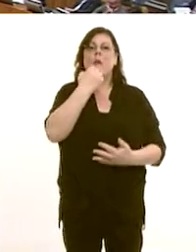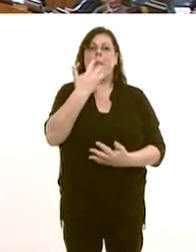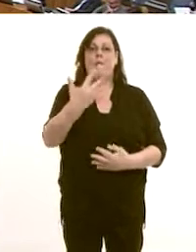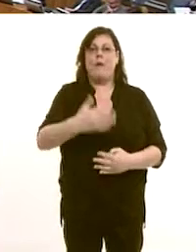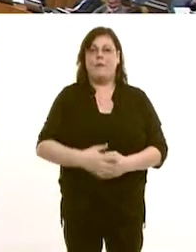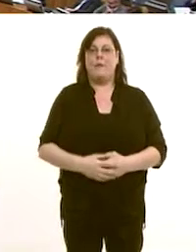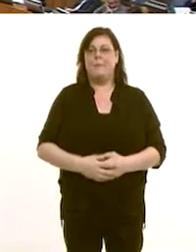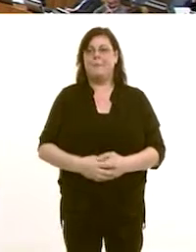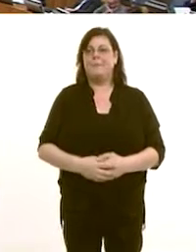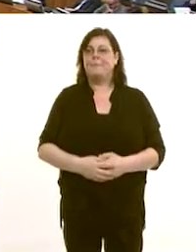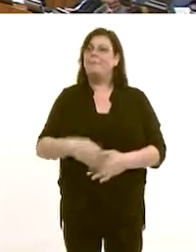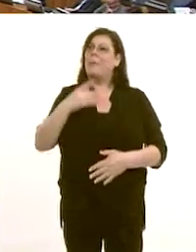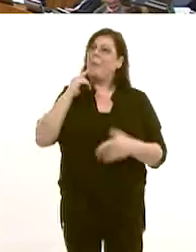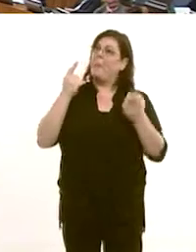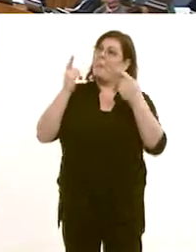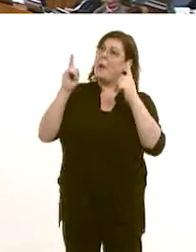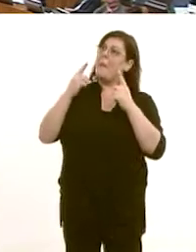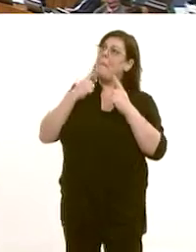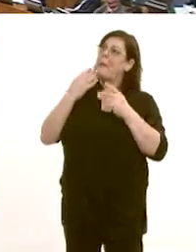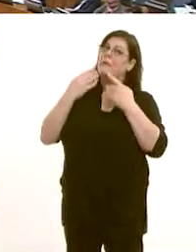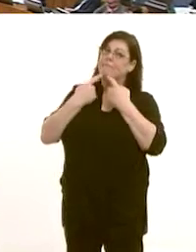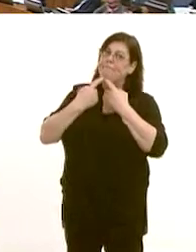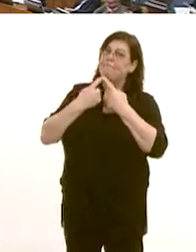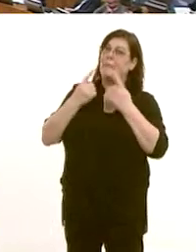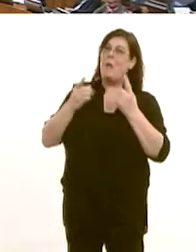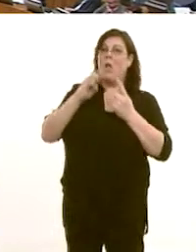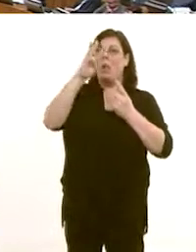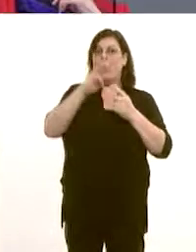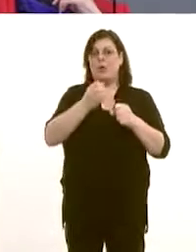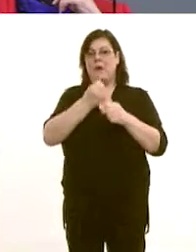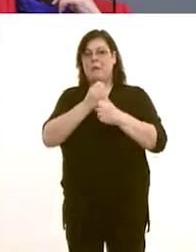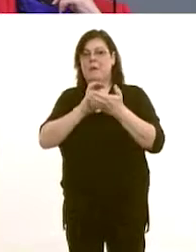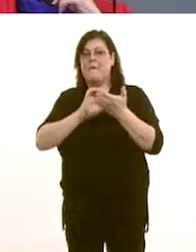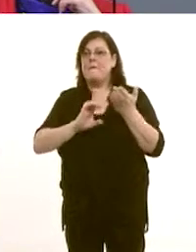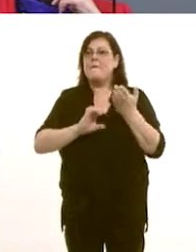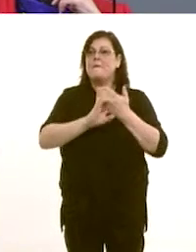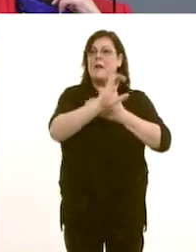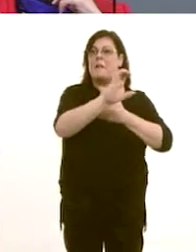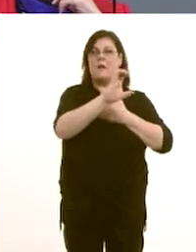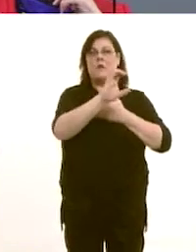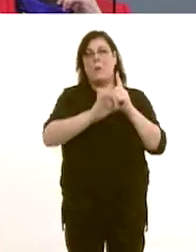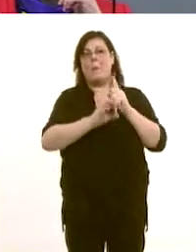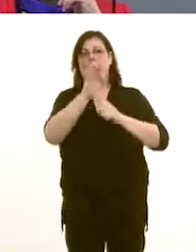Will the First Minister make a statement on the effectiveness of Welsh Government investment in the upgrading of school buildings? OAQ(4)2725(FM) Carwyn Jones: Yes.